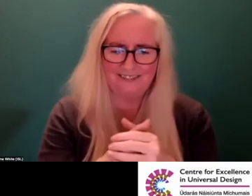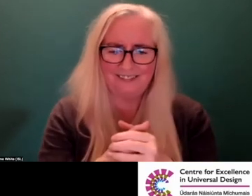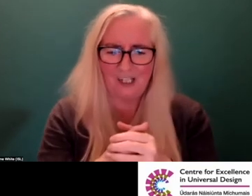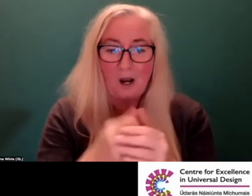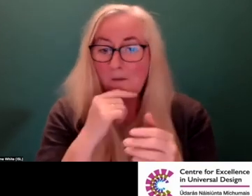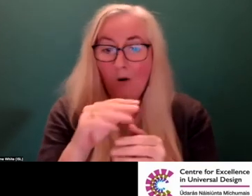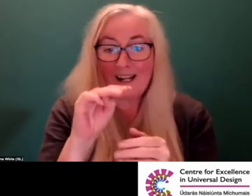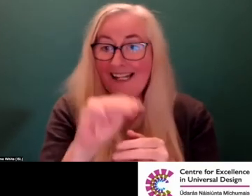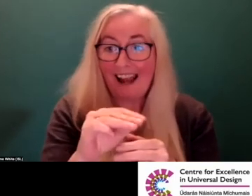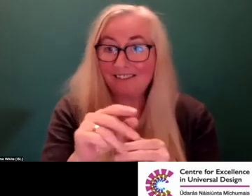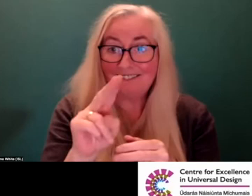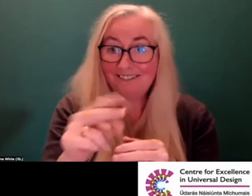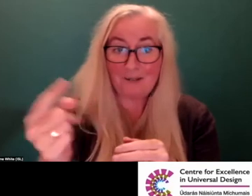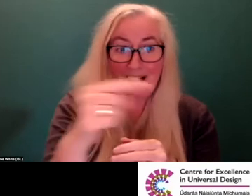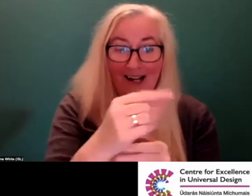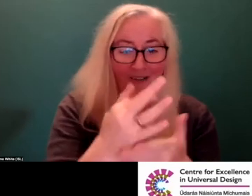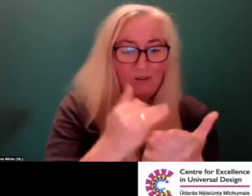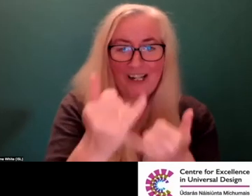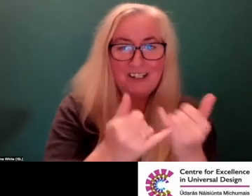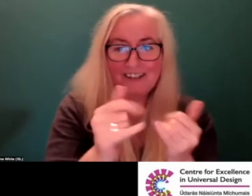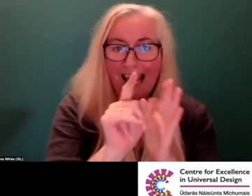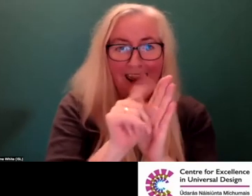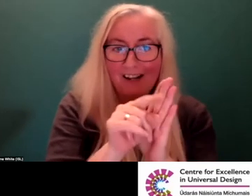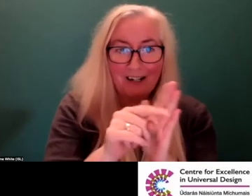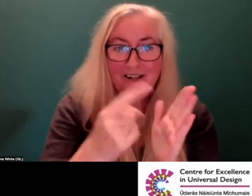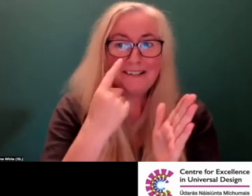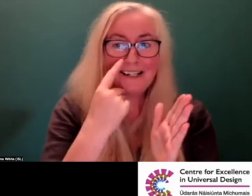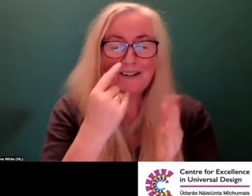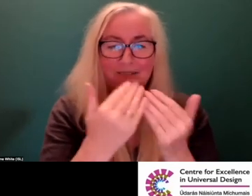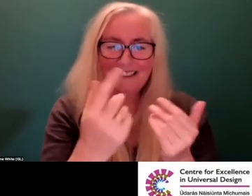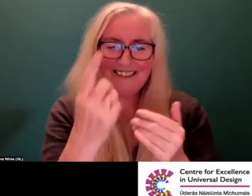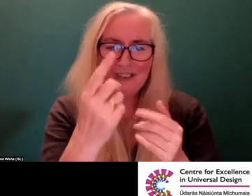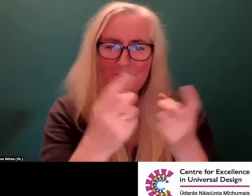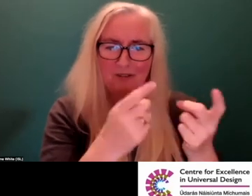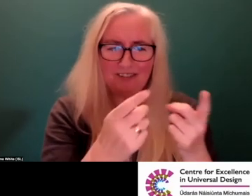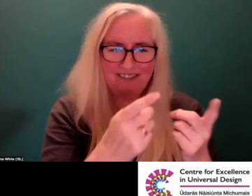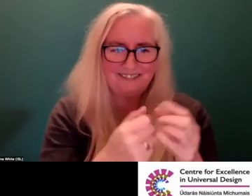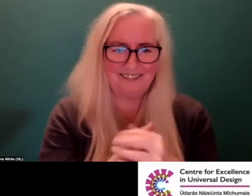I'd love to be back in a few years later chatting with you all again, around some community led projects. >> Okay.